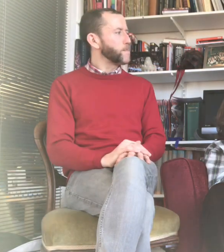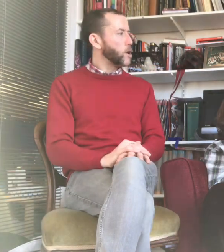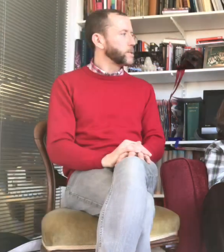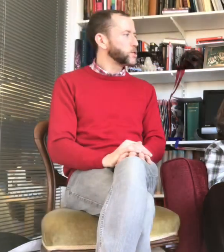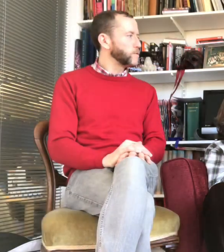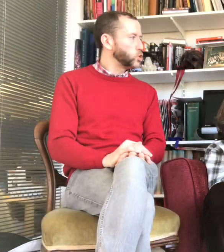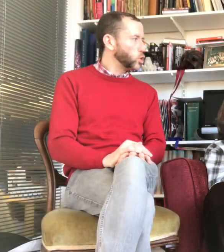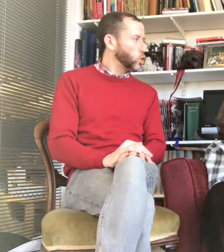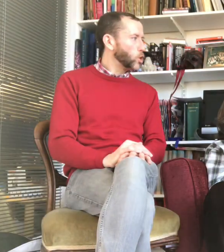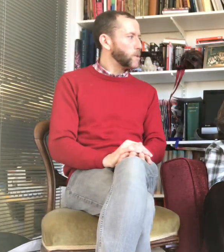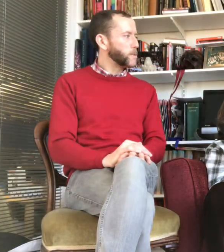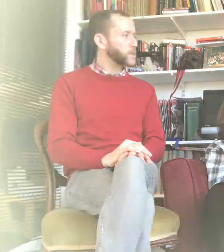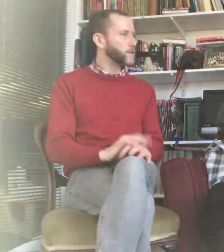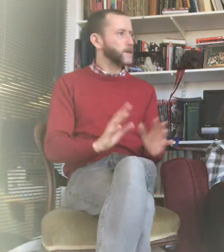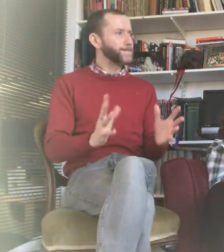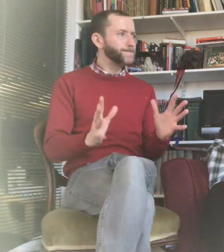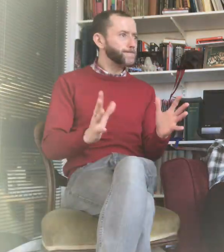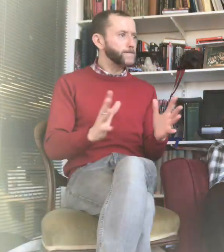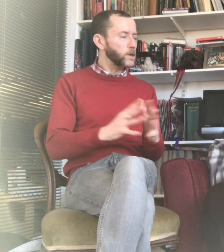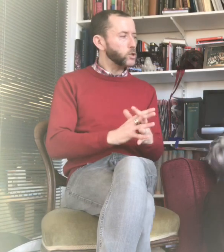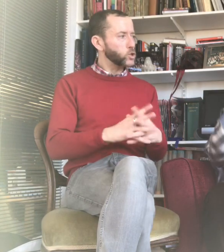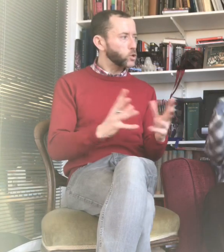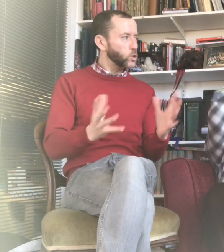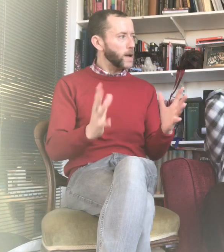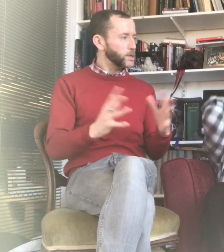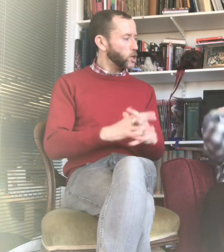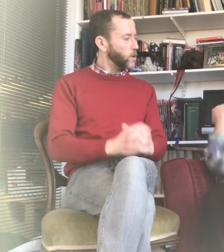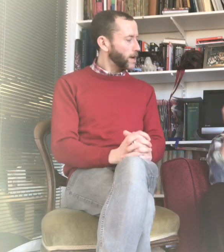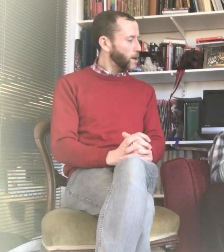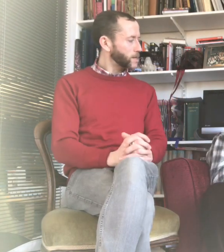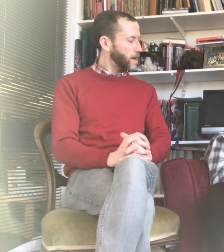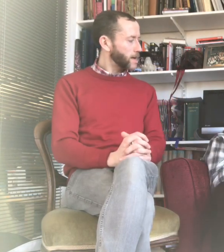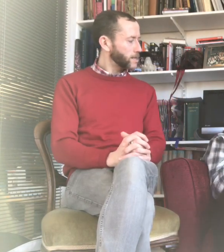any moments of joy or moments of like; 'hmm...not sure how it's going'? How was that?